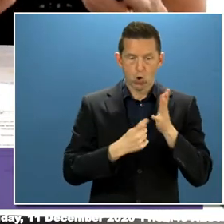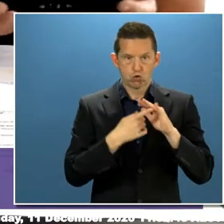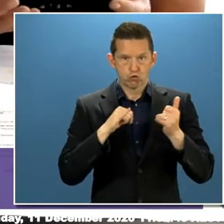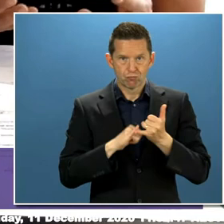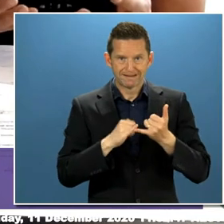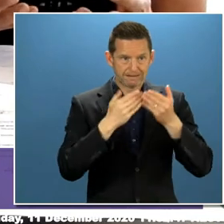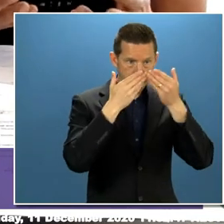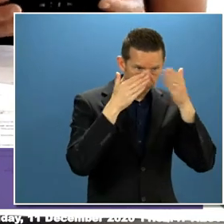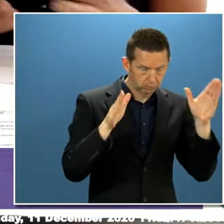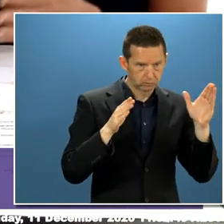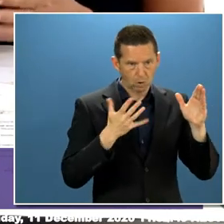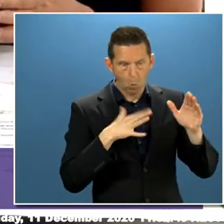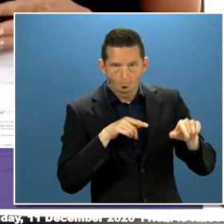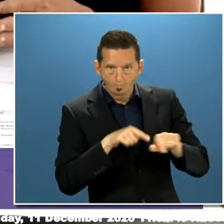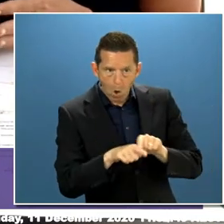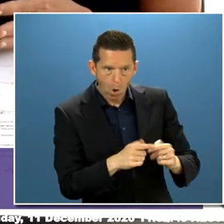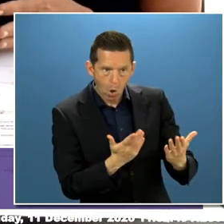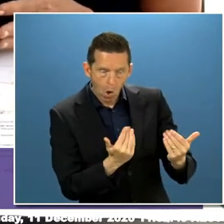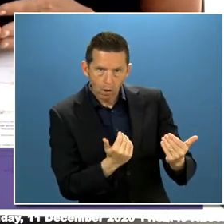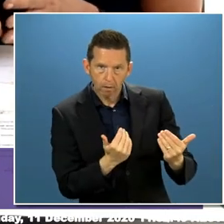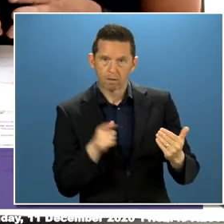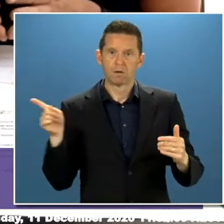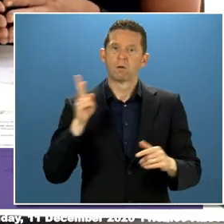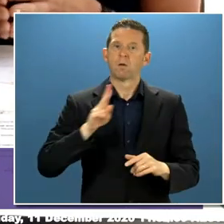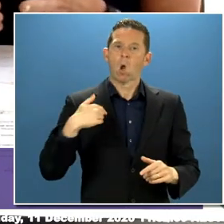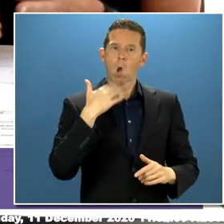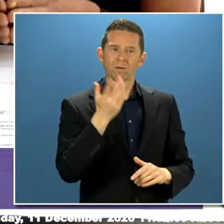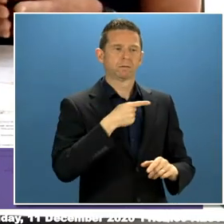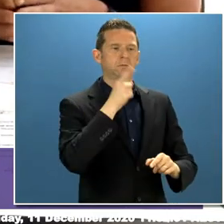culture, and it is a telling organisation, then that is a very, very